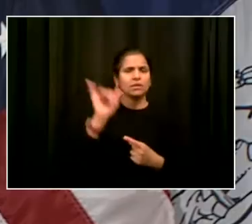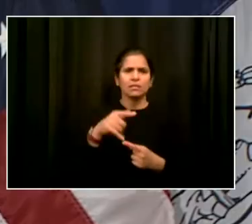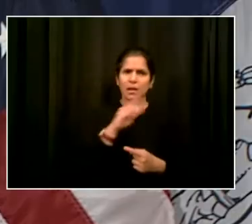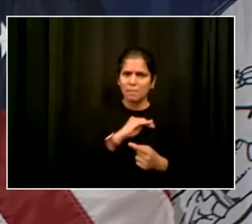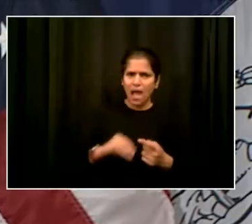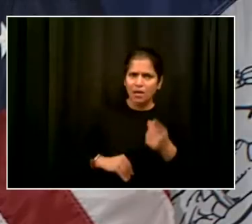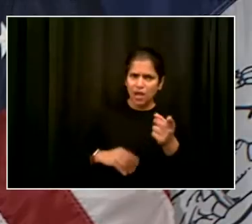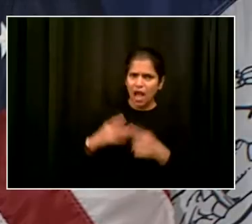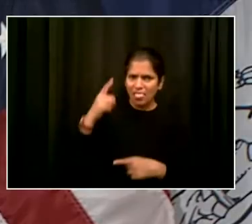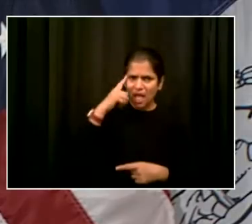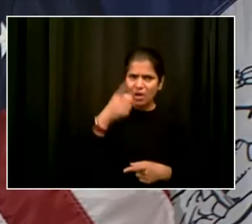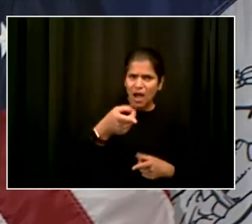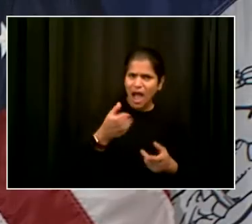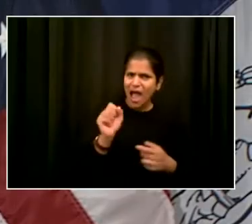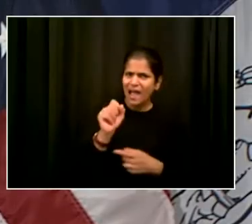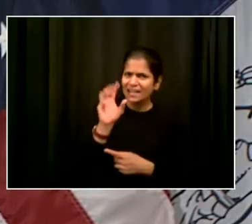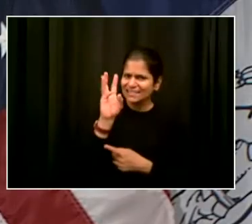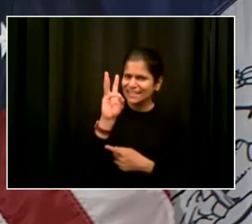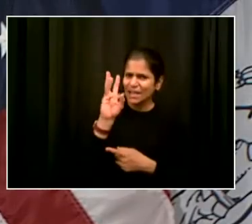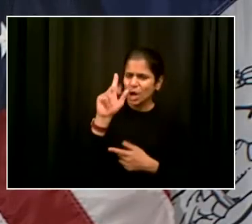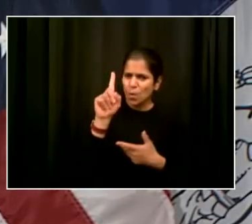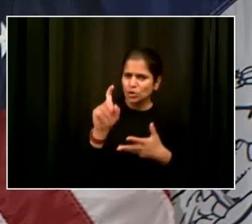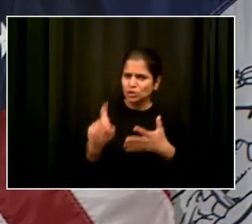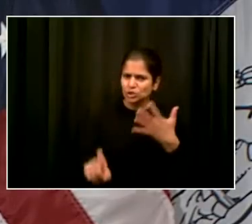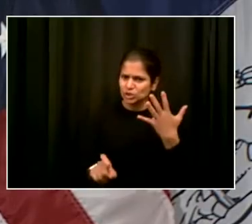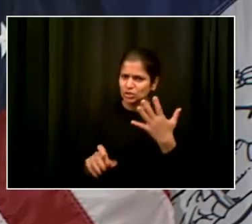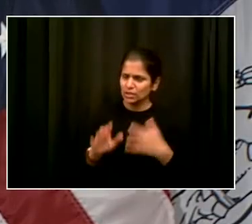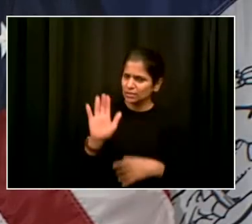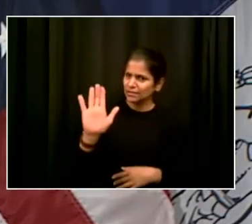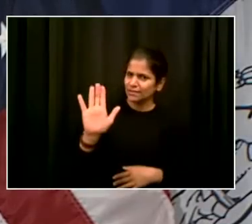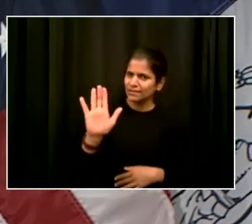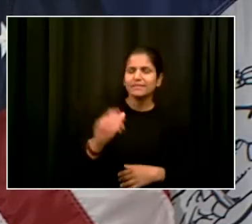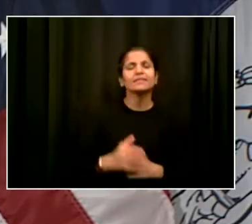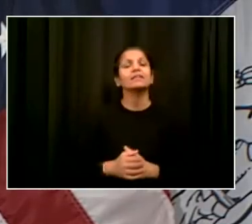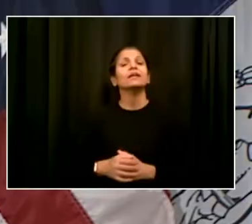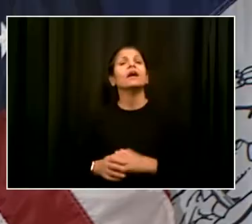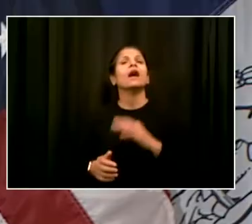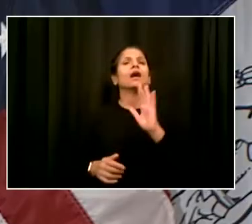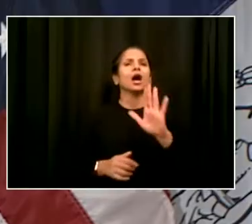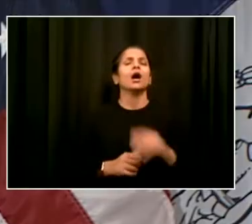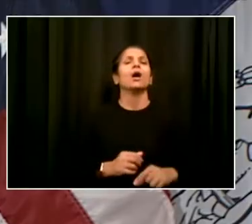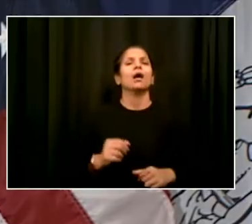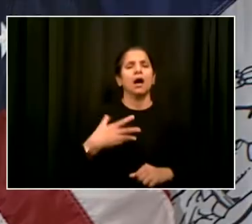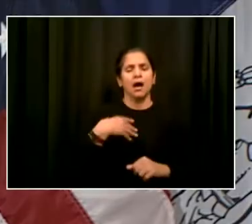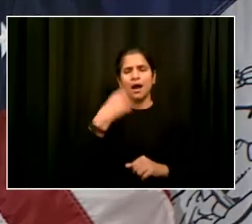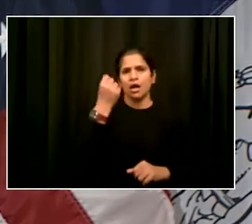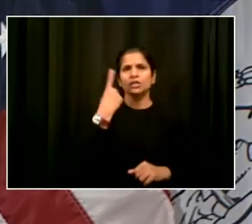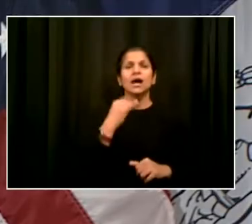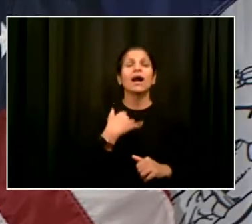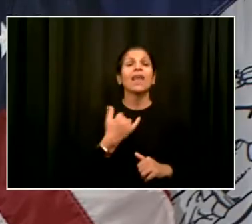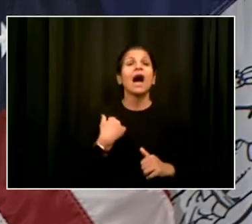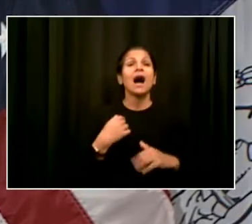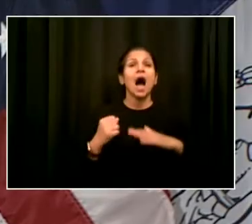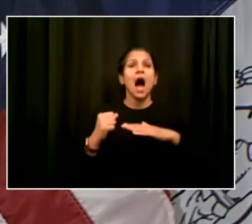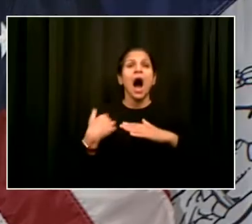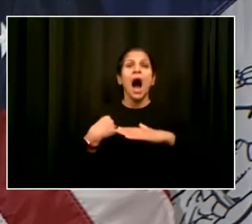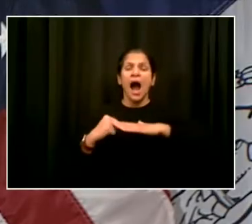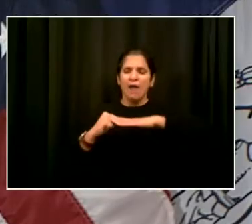REGULARARY LGGE IV TO THE KIDS, WHAT KIND OF OTHER INFORMATION WILL WE GEGE, THOHOW LON WIWIL LL LIT TAKE A HOW MUCH WILL ALL THIS COST?